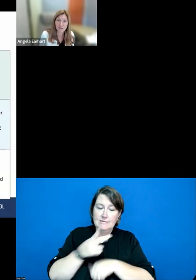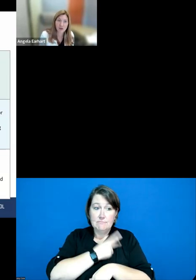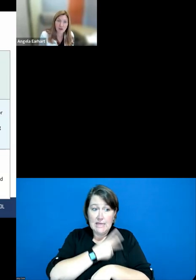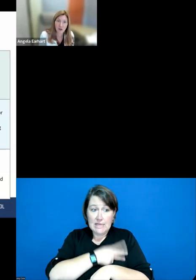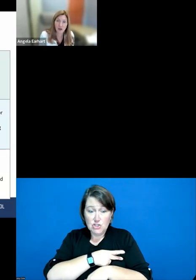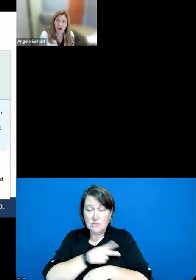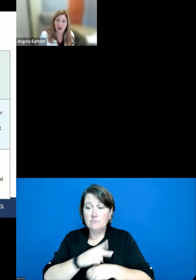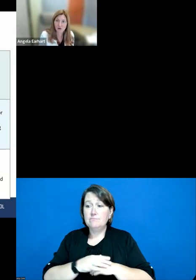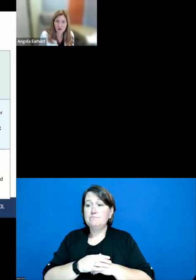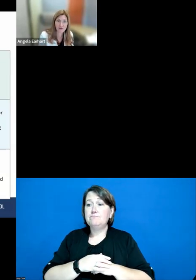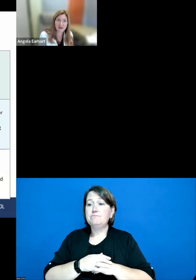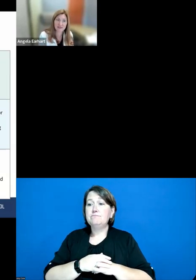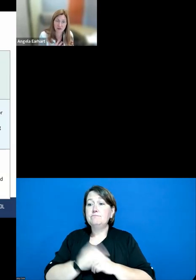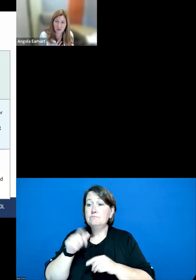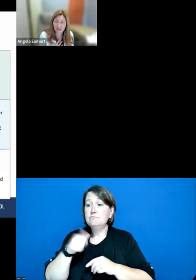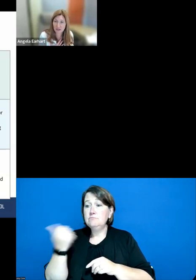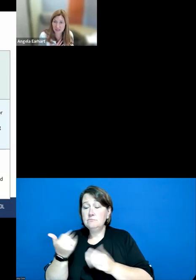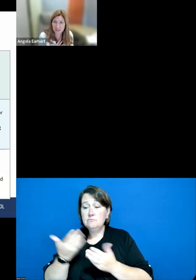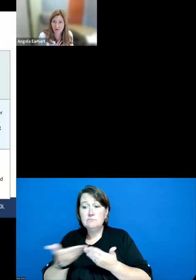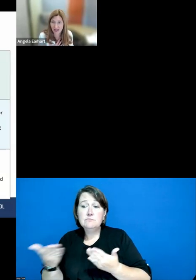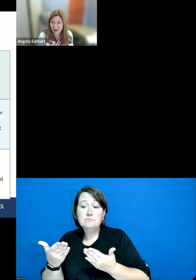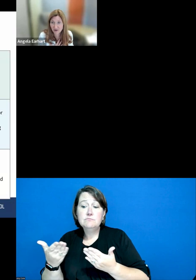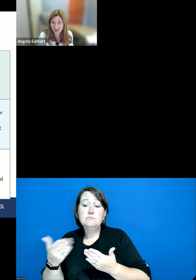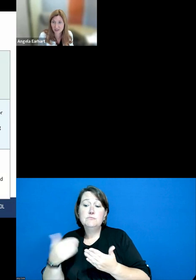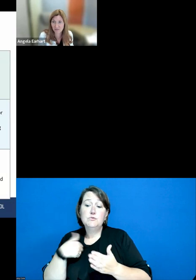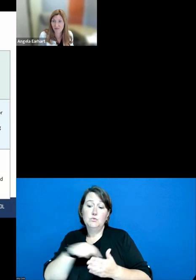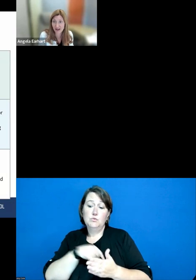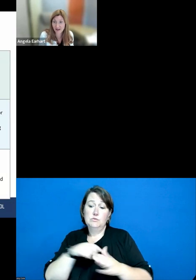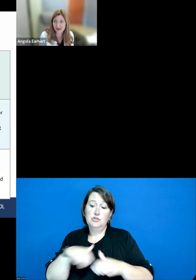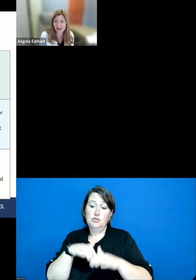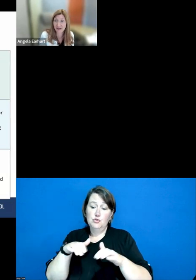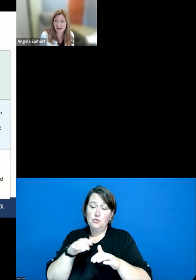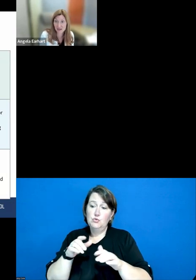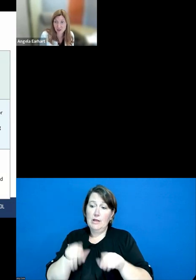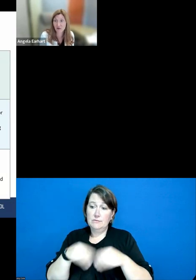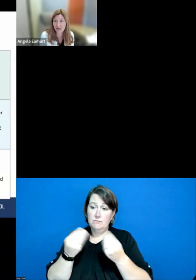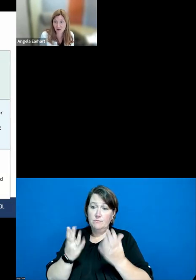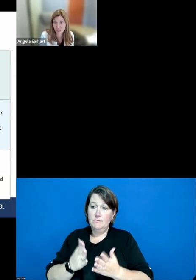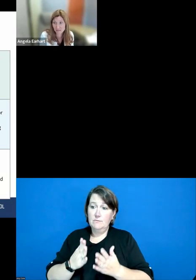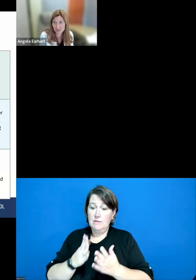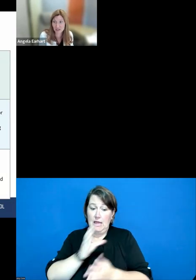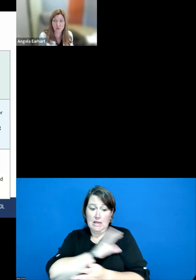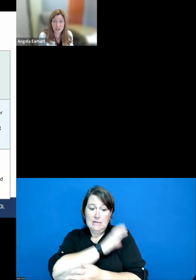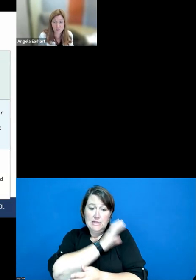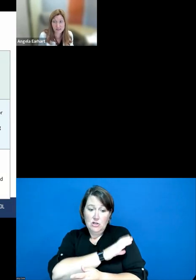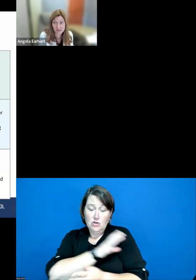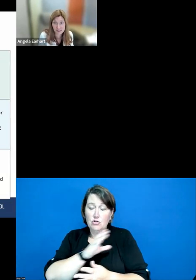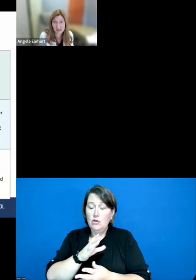Other things that we can do as providers is provide clinical care tips and resources